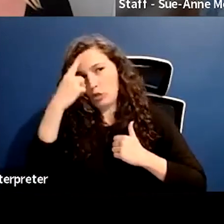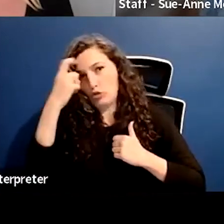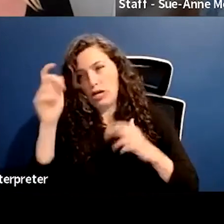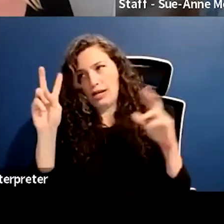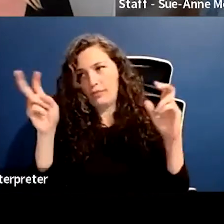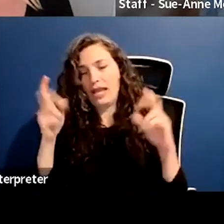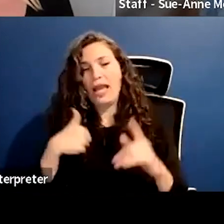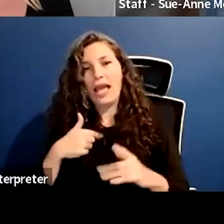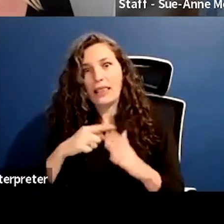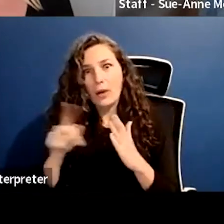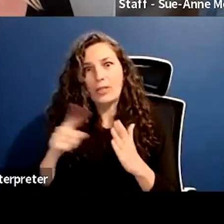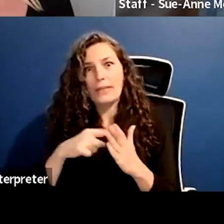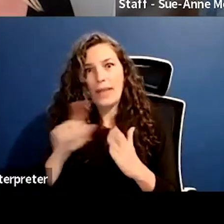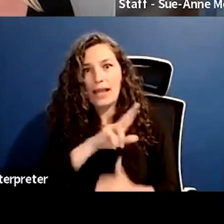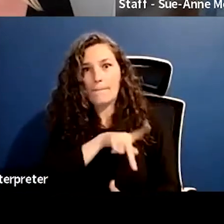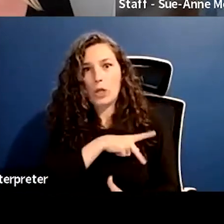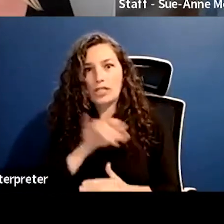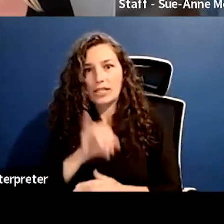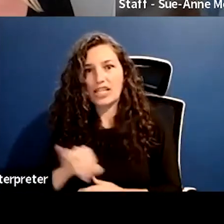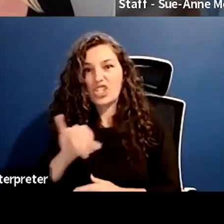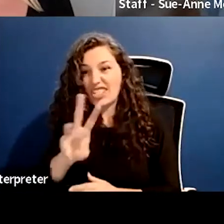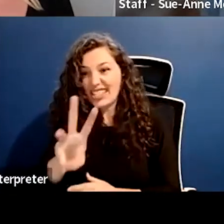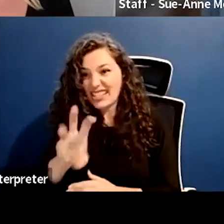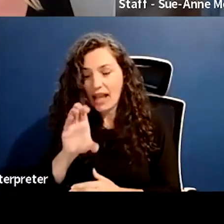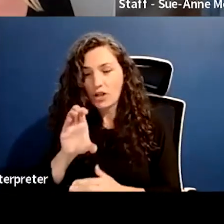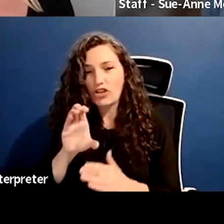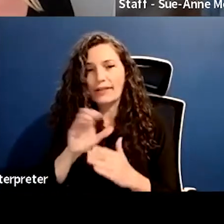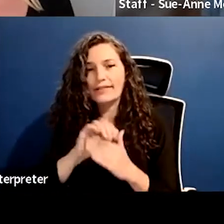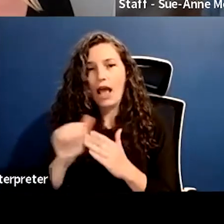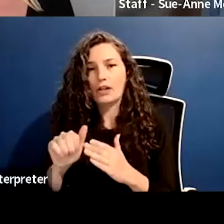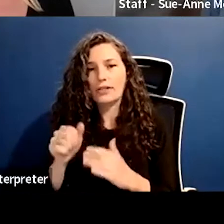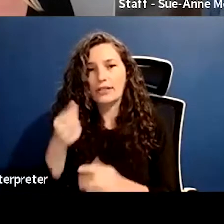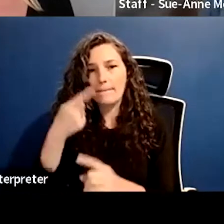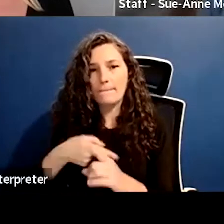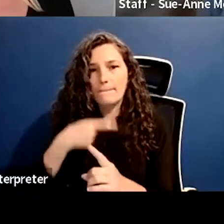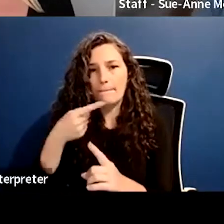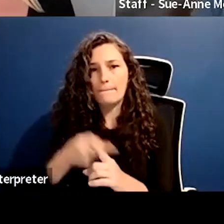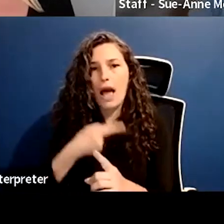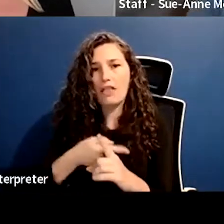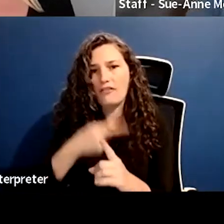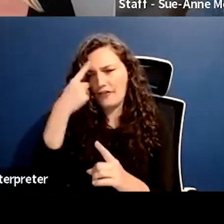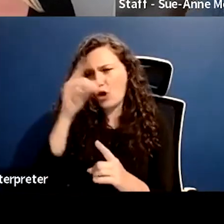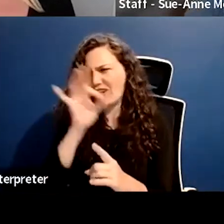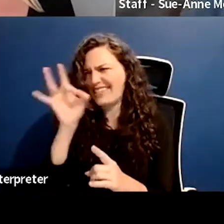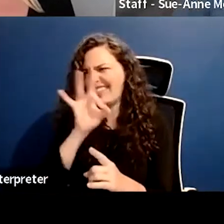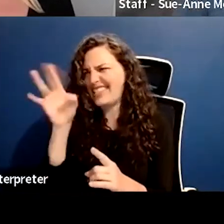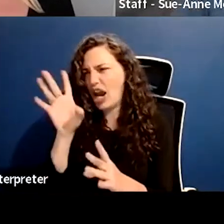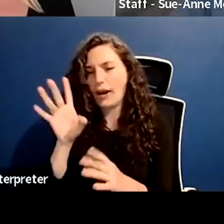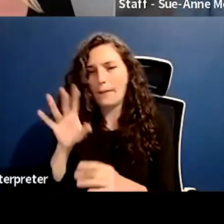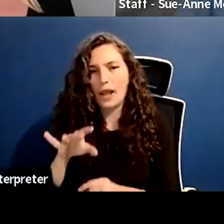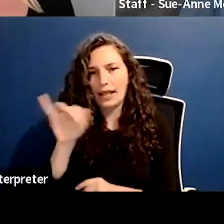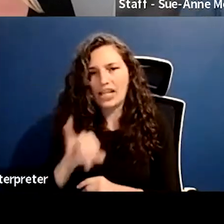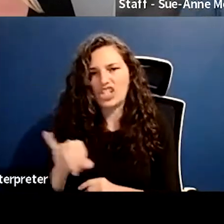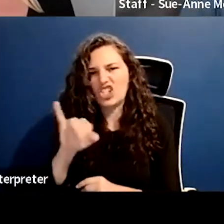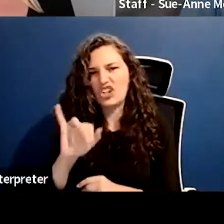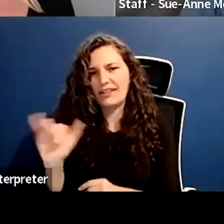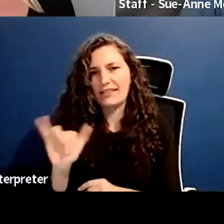and I'm paying $600 a month for terrible insurance. Like, you know, I have like a heart thing, nothing bad,